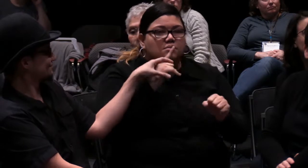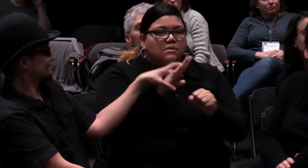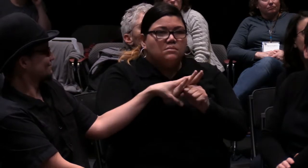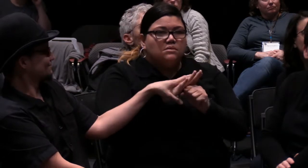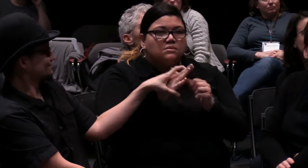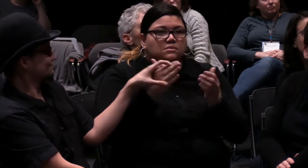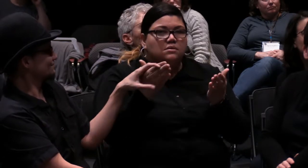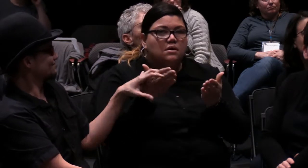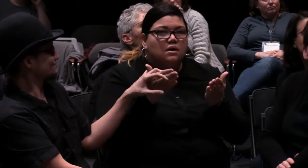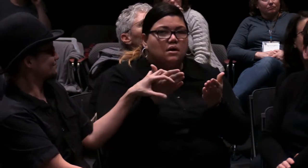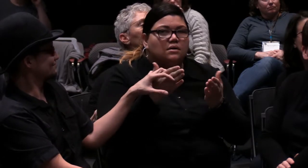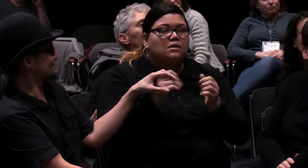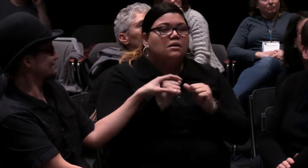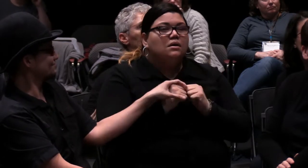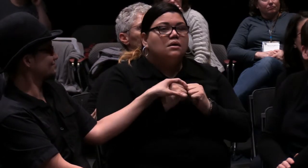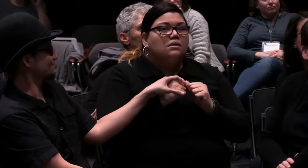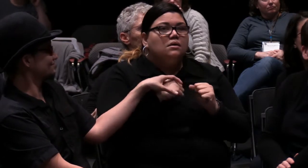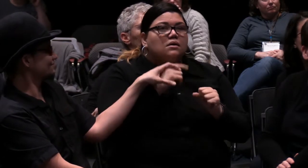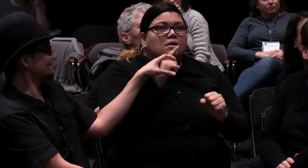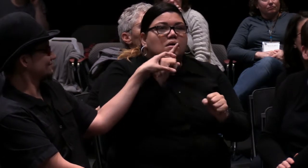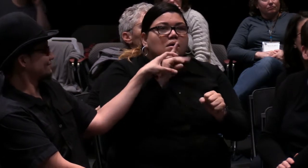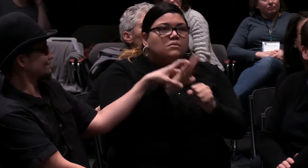[Female Interpreter] I'm Yash, and my commitment,